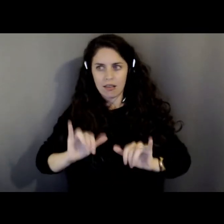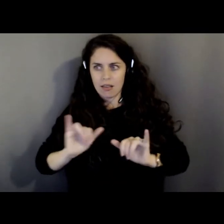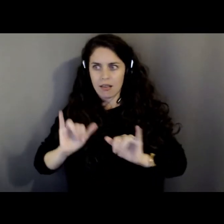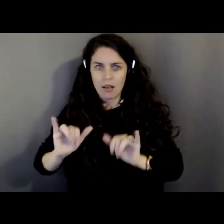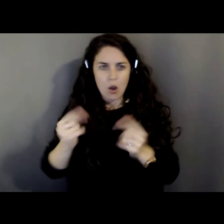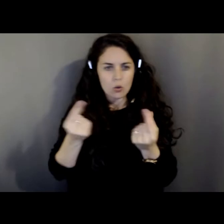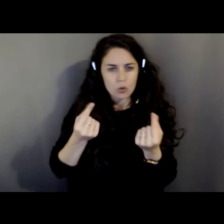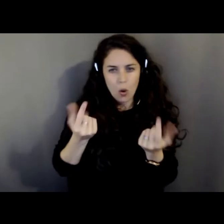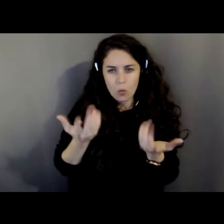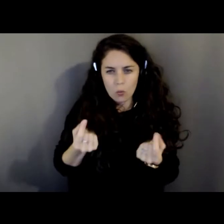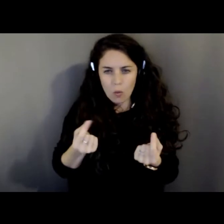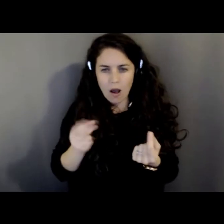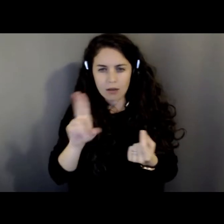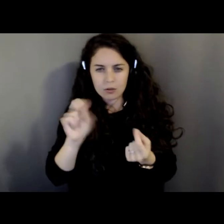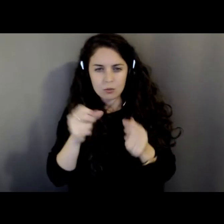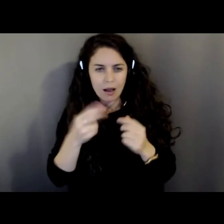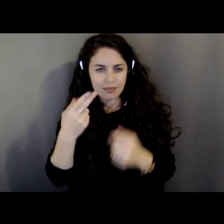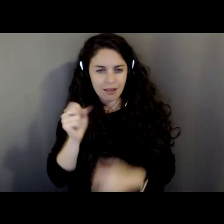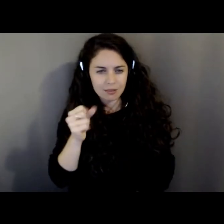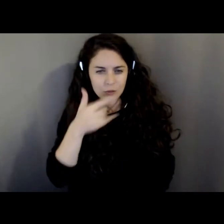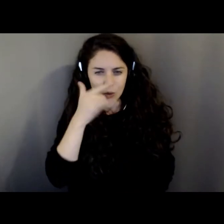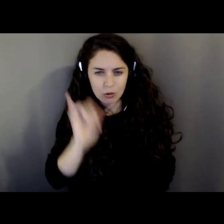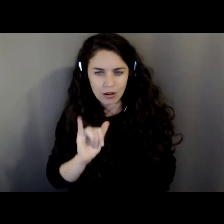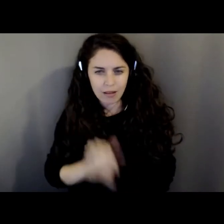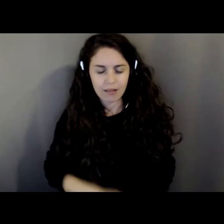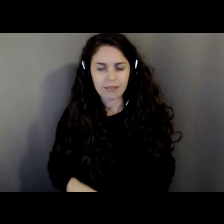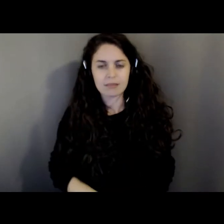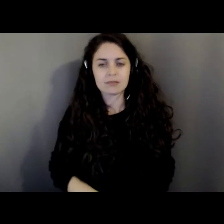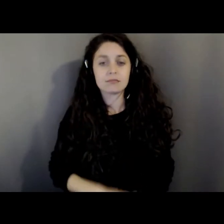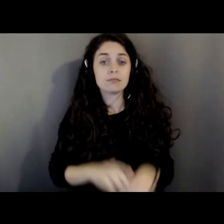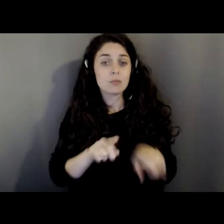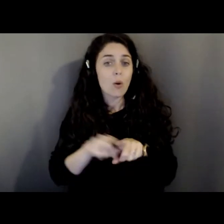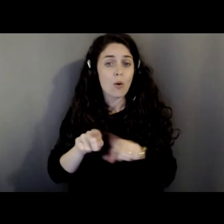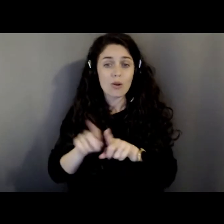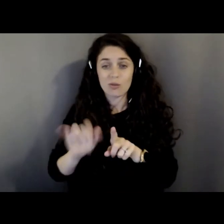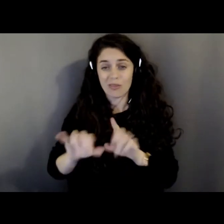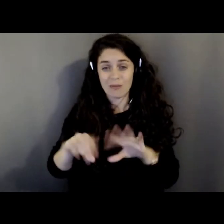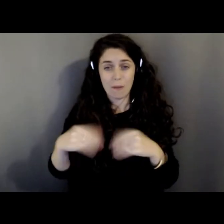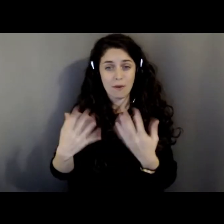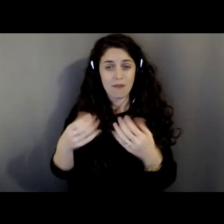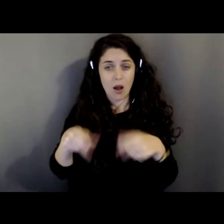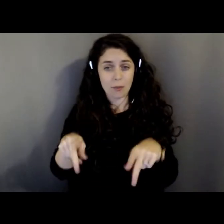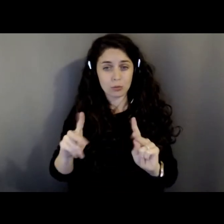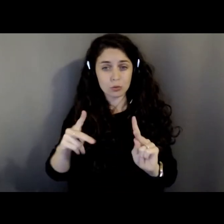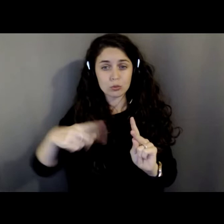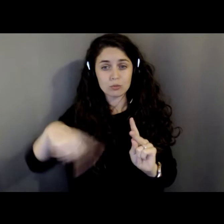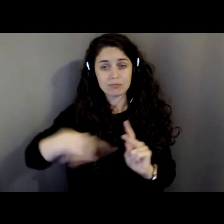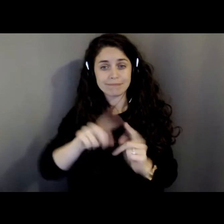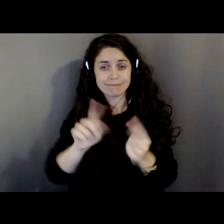US will look like and having the opportunity to meet with some high school peers that may